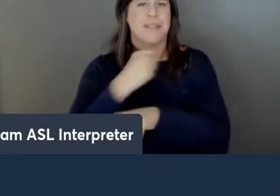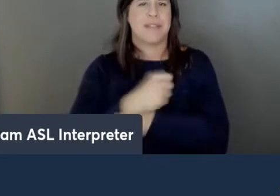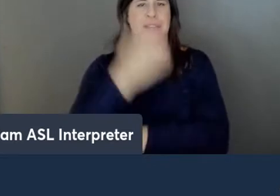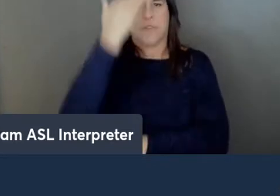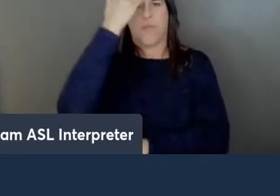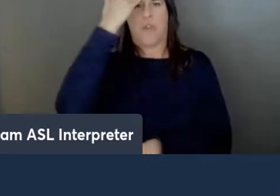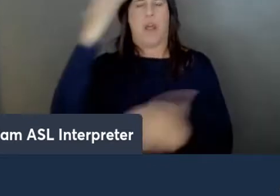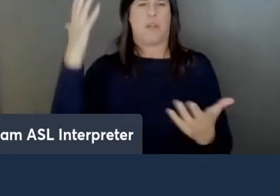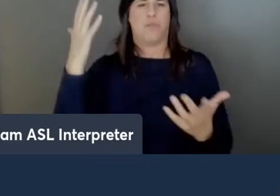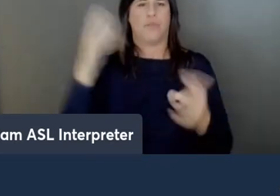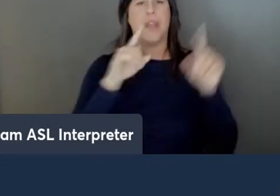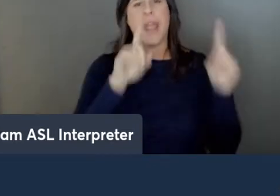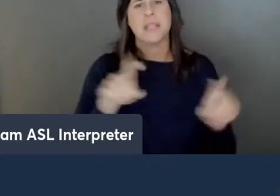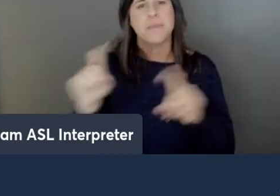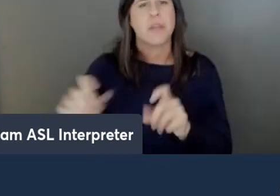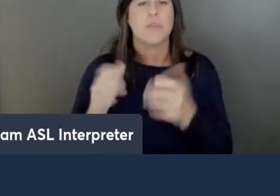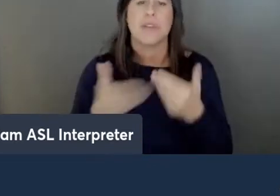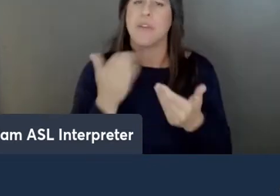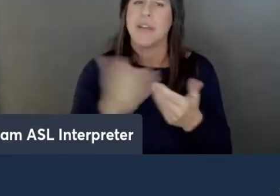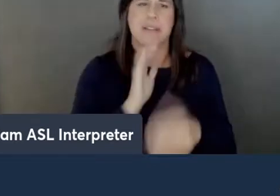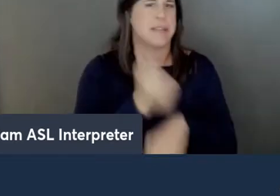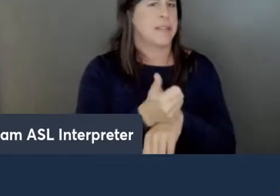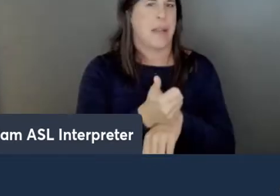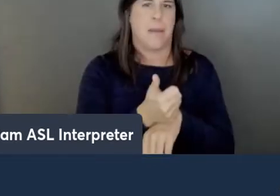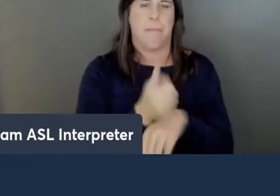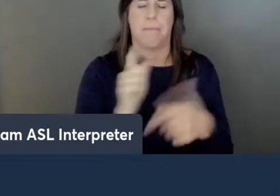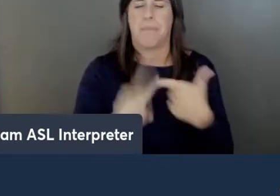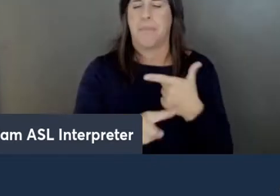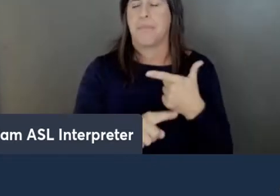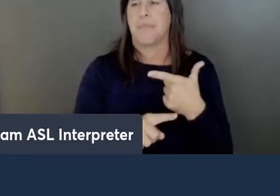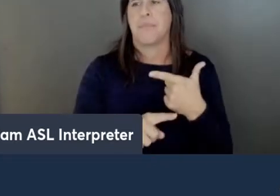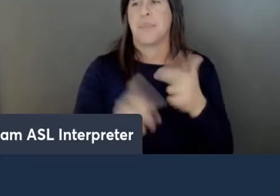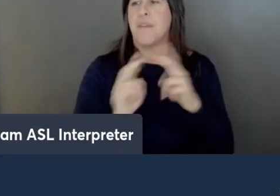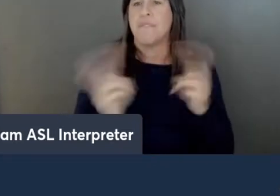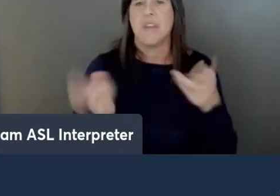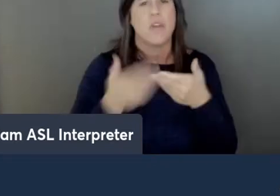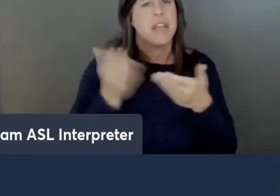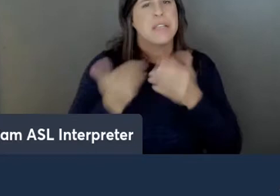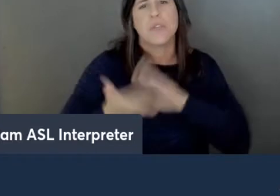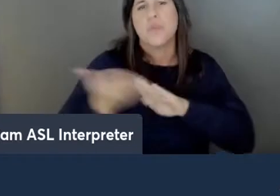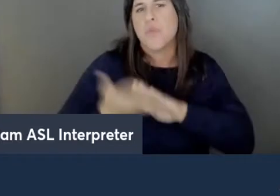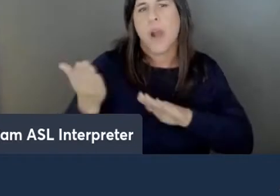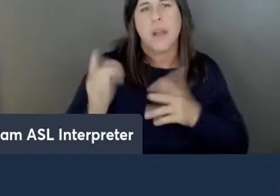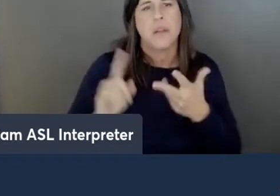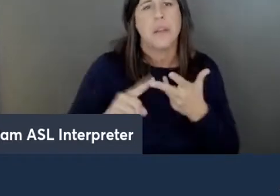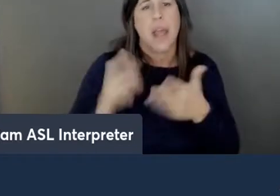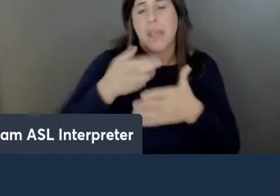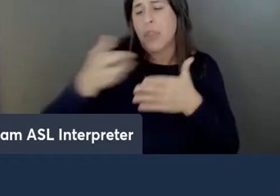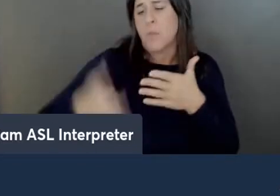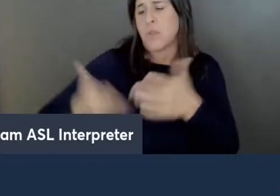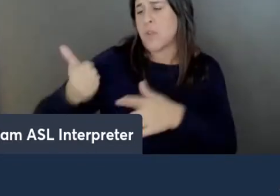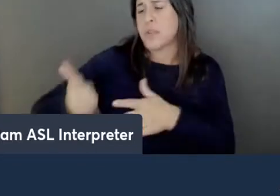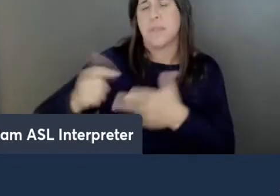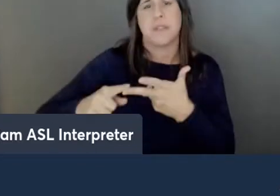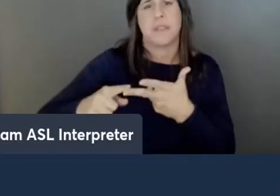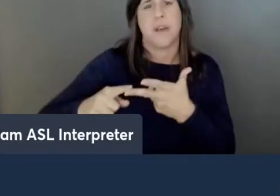So experiments are very easy to set up. They're very to run and the results themselves are presented in a clear way.